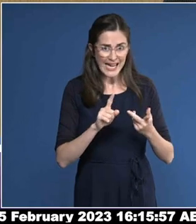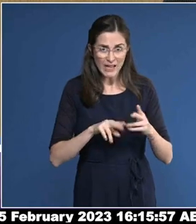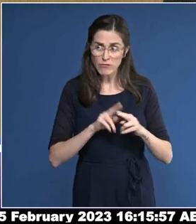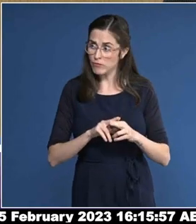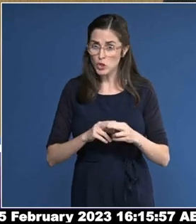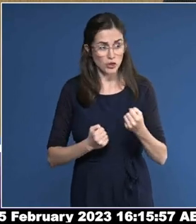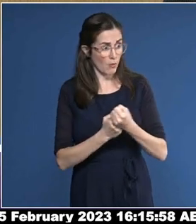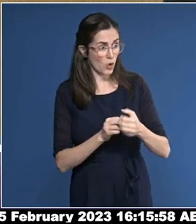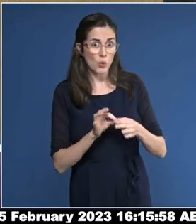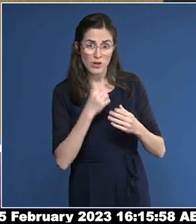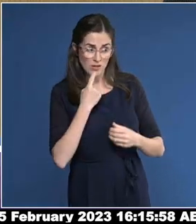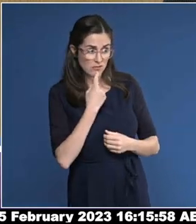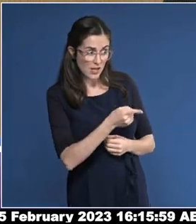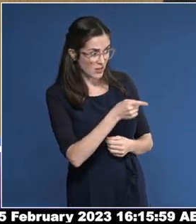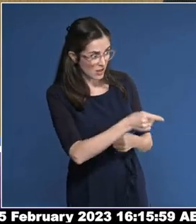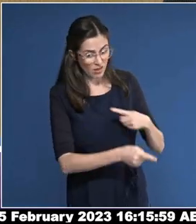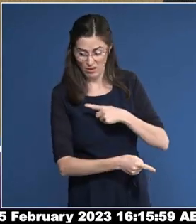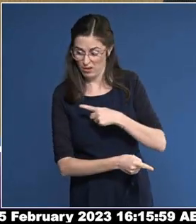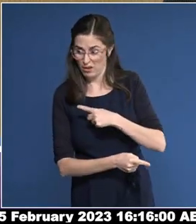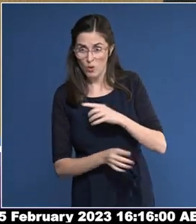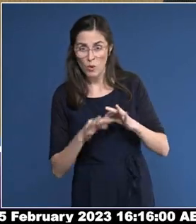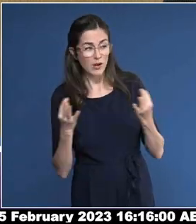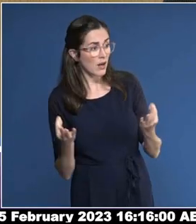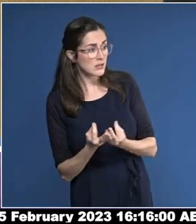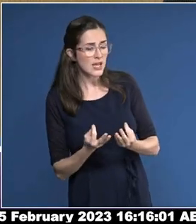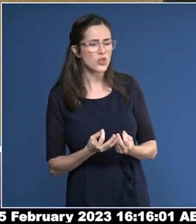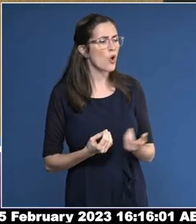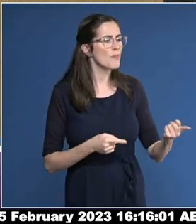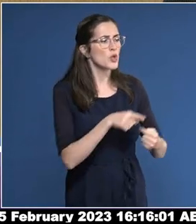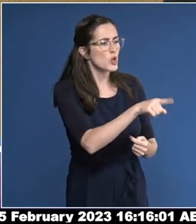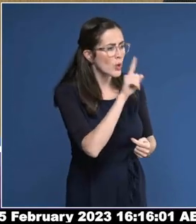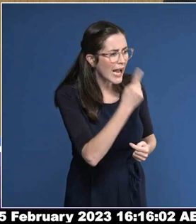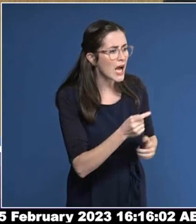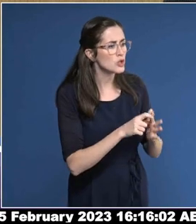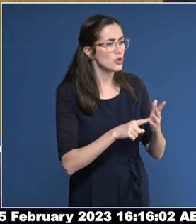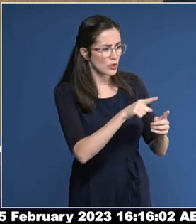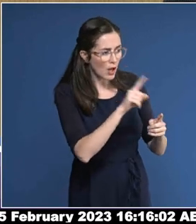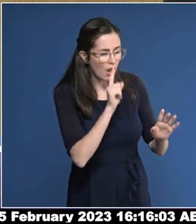have to be delivered that way or why can't you go to the beach or why can't I in - Just ask you to slow down for the interpreters.